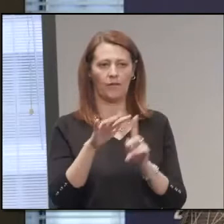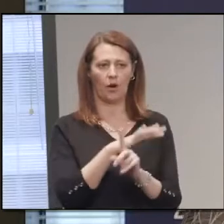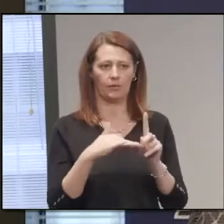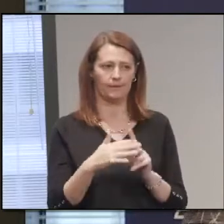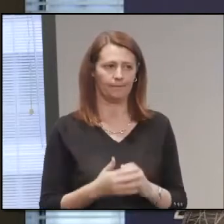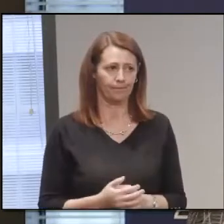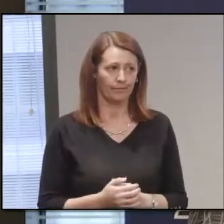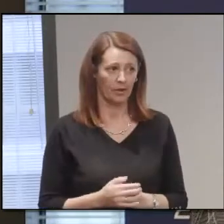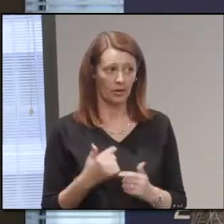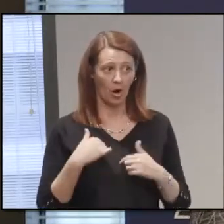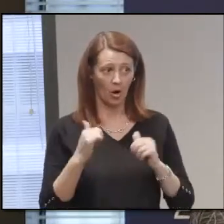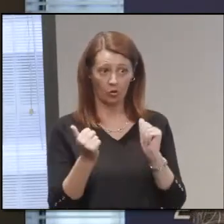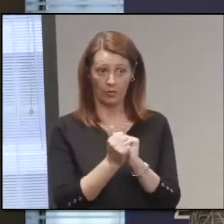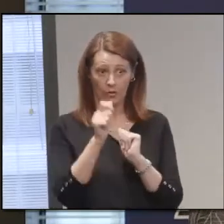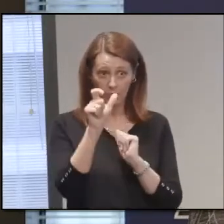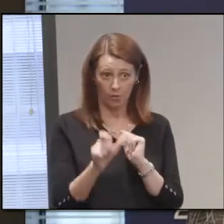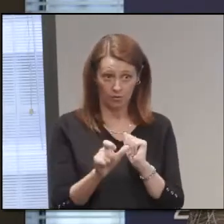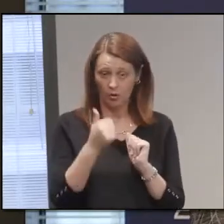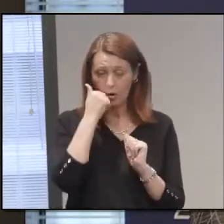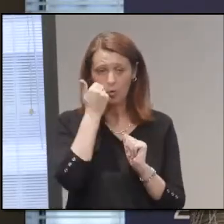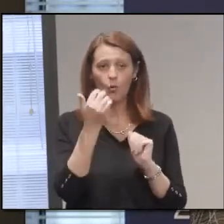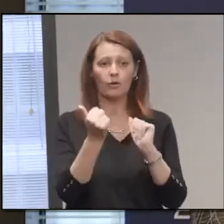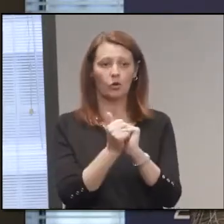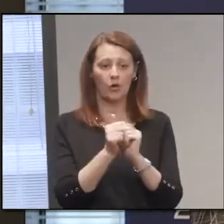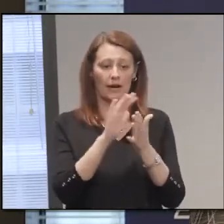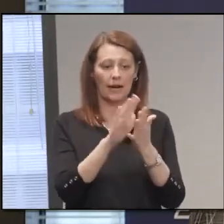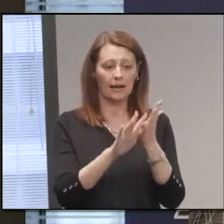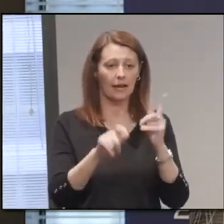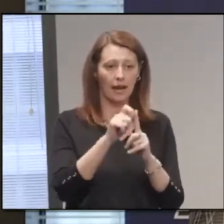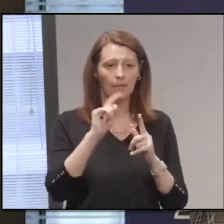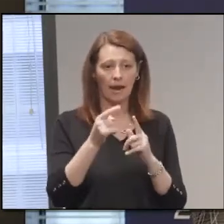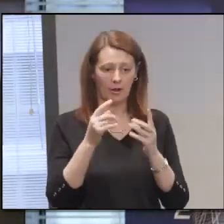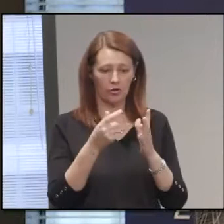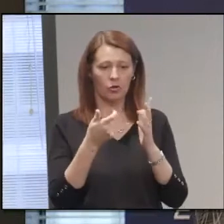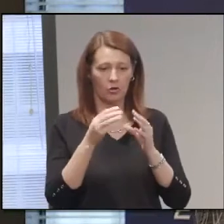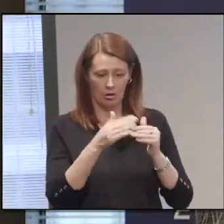I agree with the person, I will always agree that clean up and remediation of contaminated sites